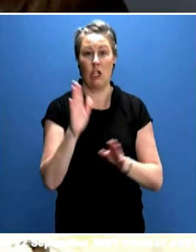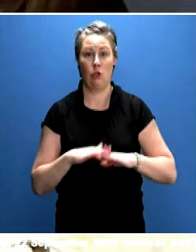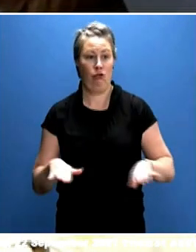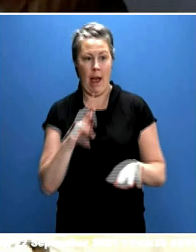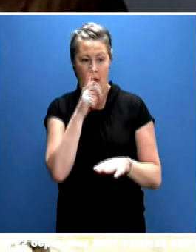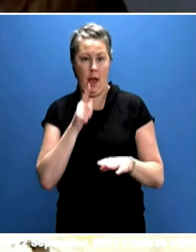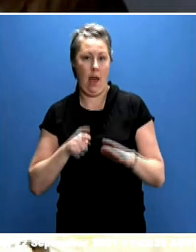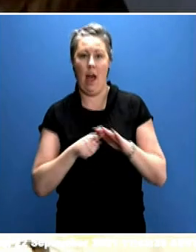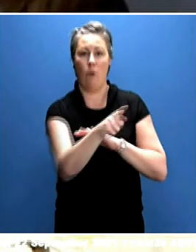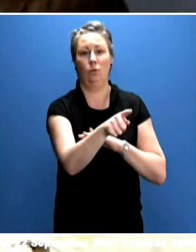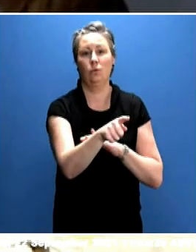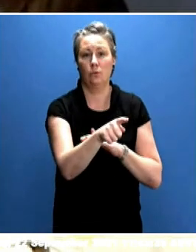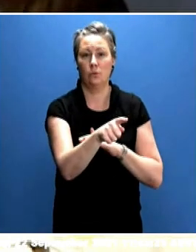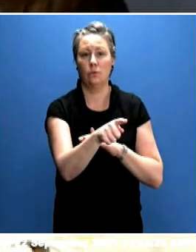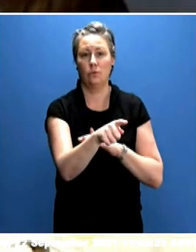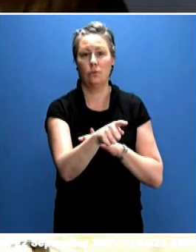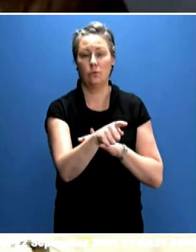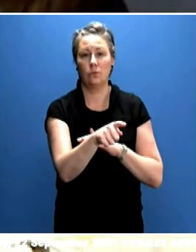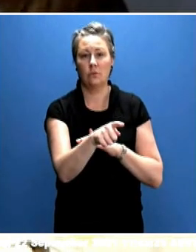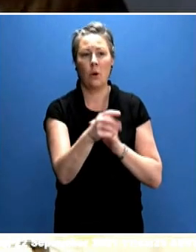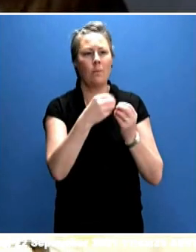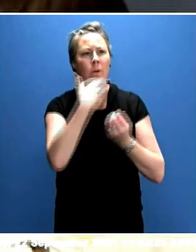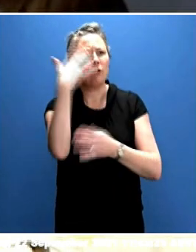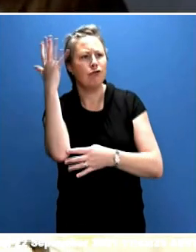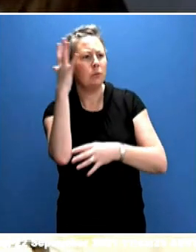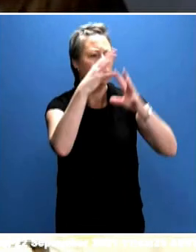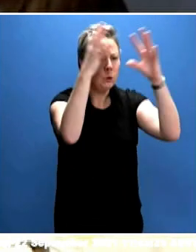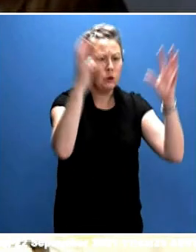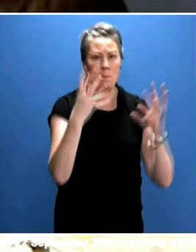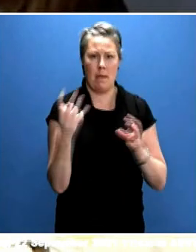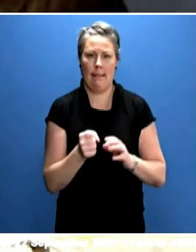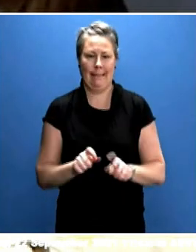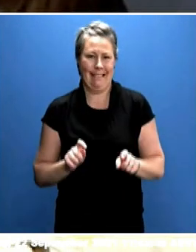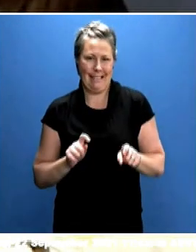get to go out into the bush environment, they have to stay within the confines.